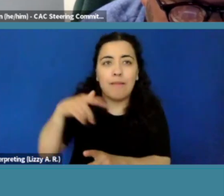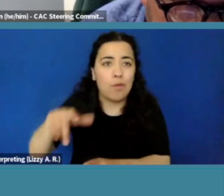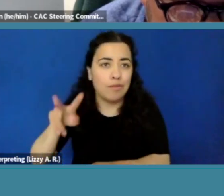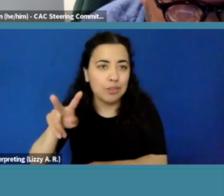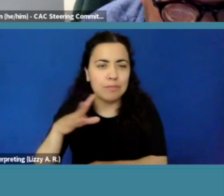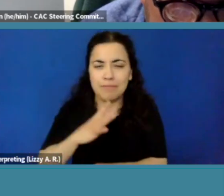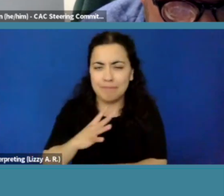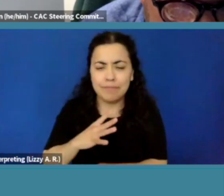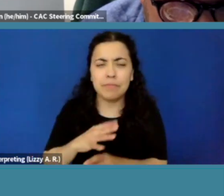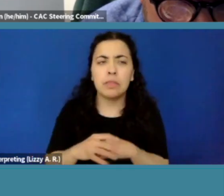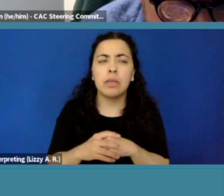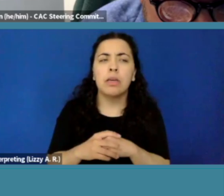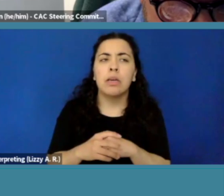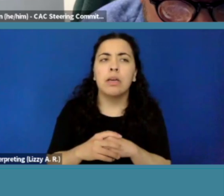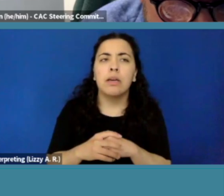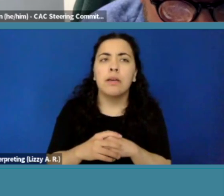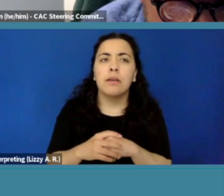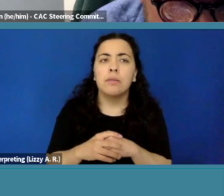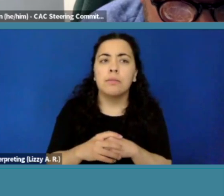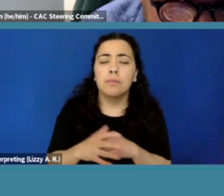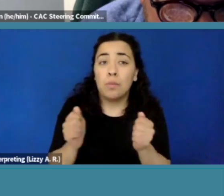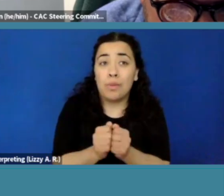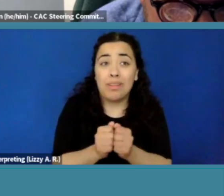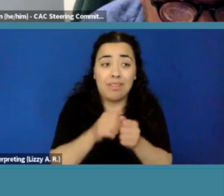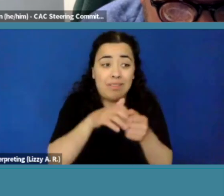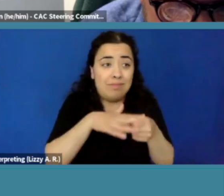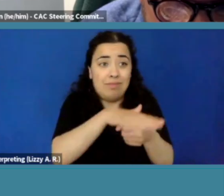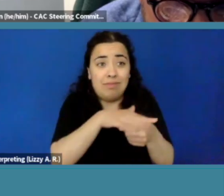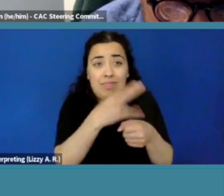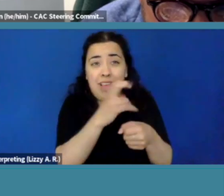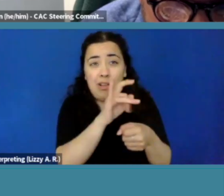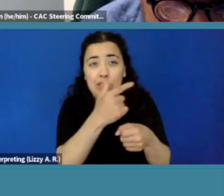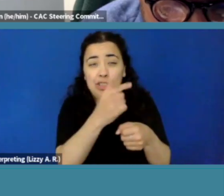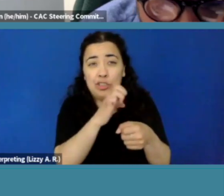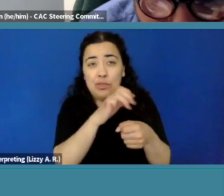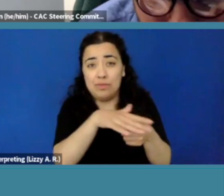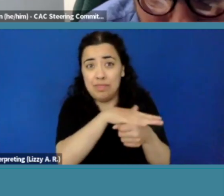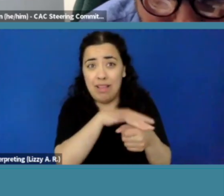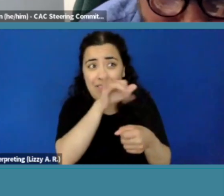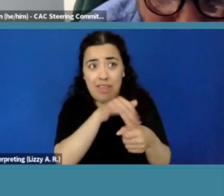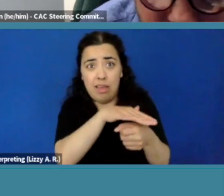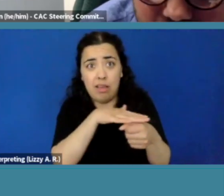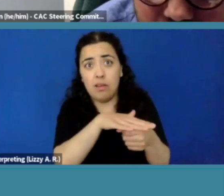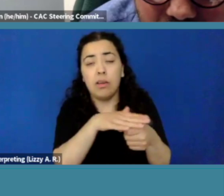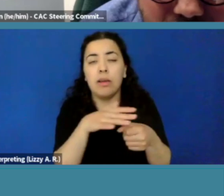And always with the heritage site, being able to have a person there